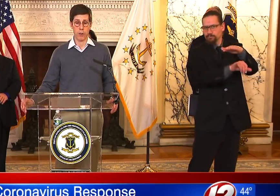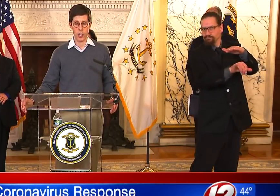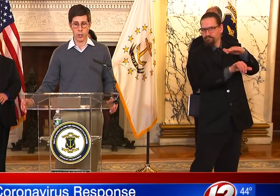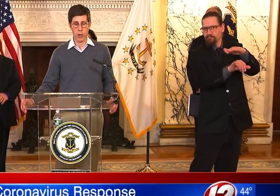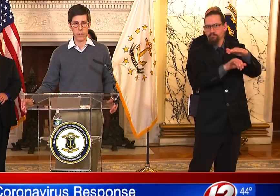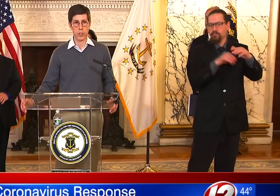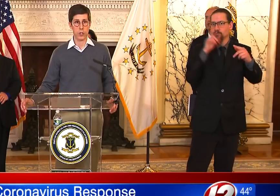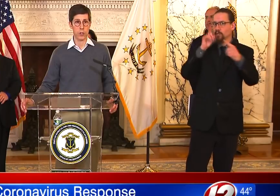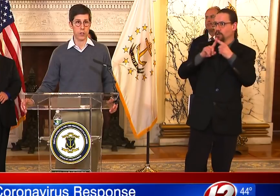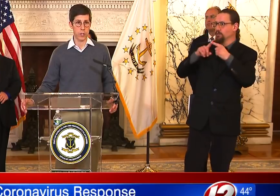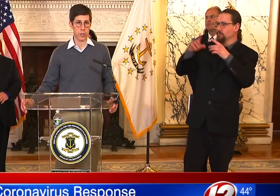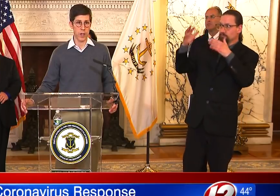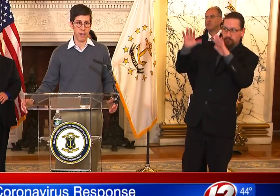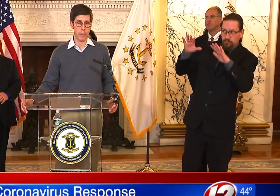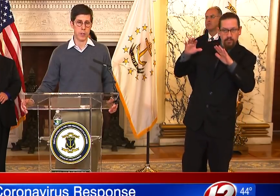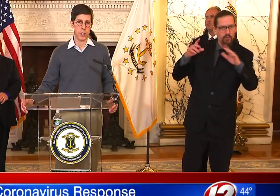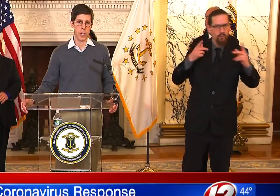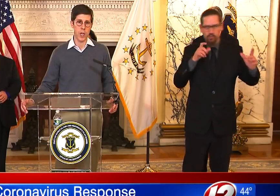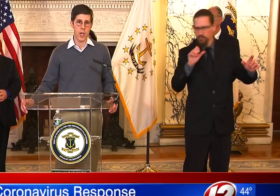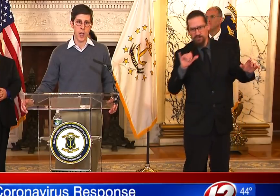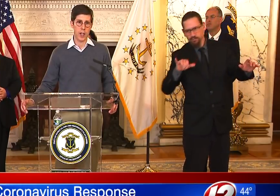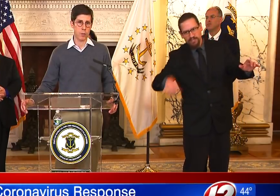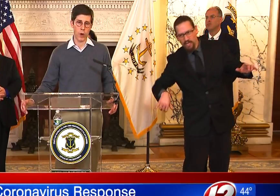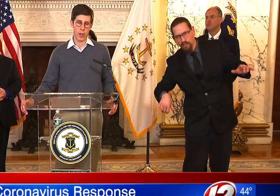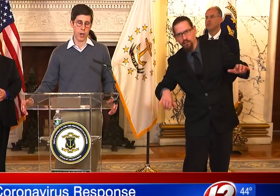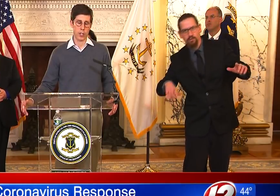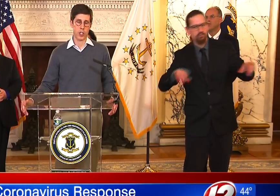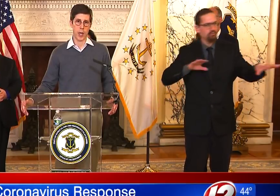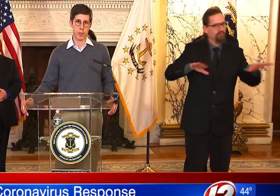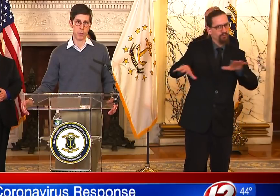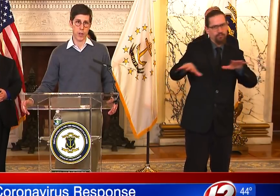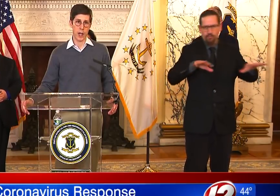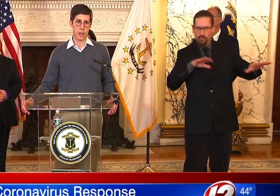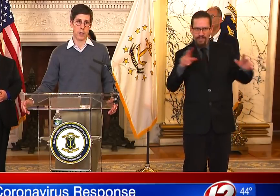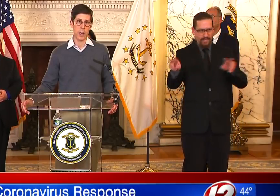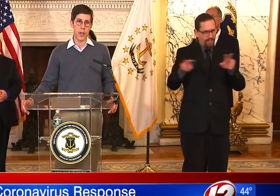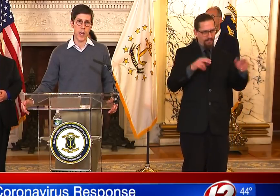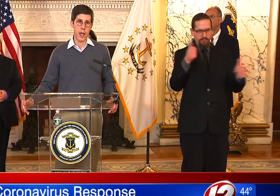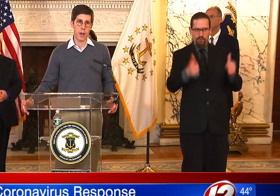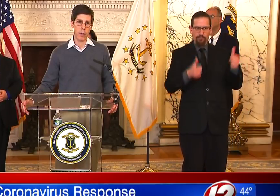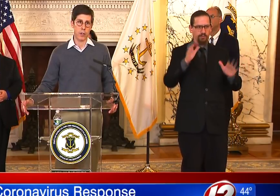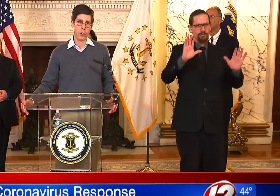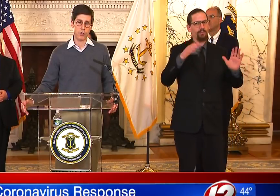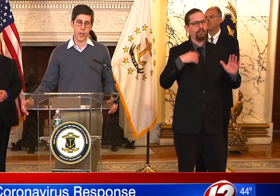THOSE INCARCERATED. THE LAST NOTE IS, WORKING IN THE DEPARTMENT OF CORRECTIONS AS A